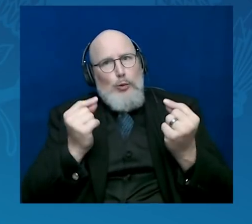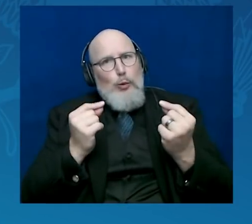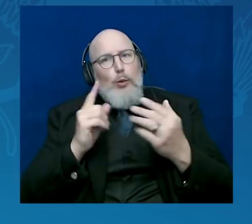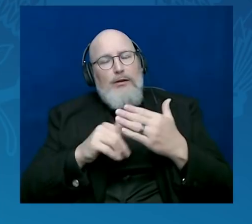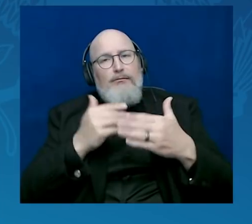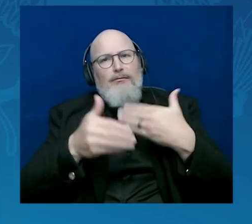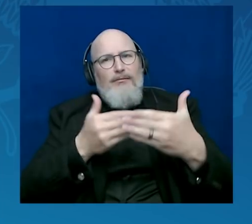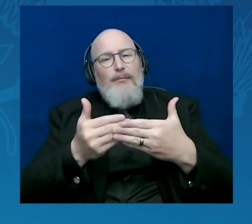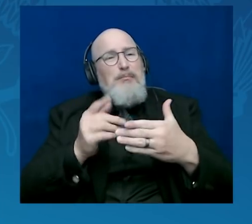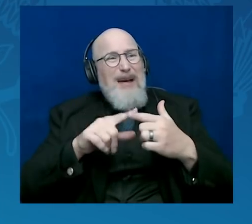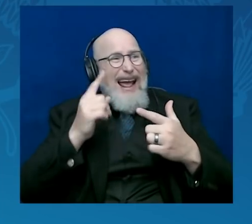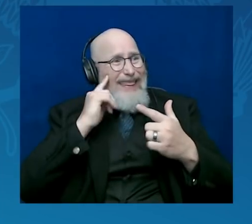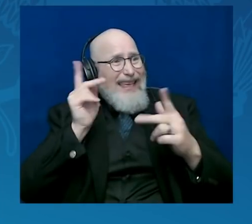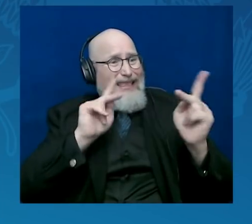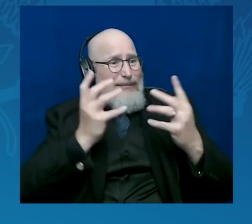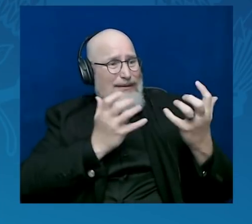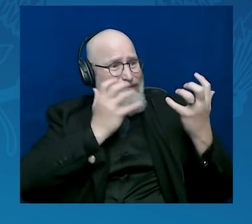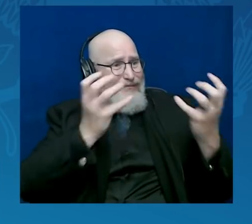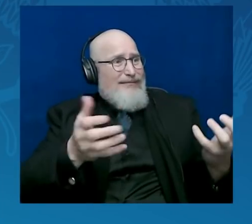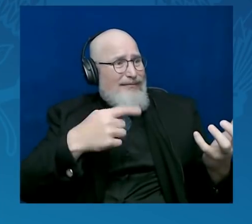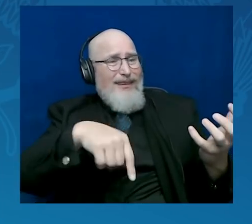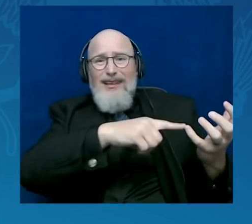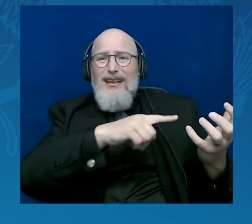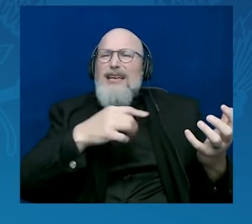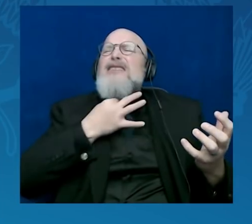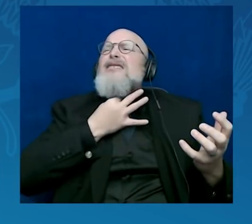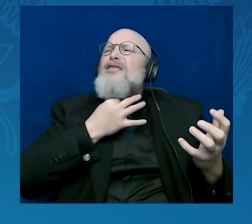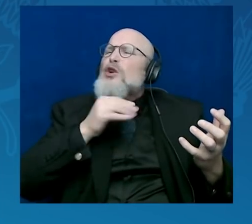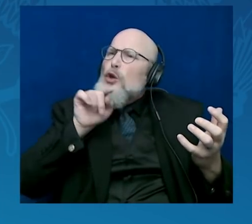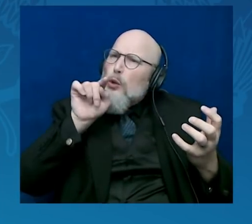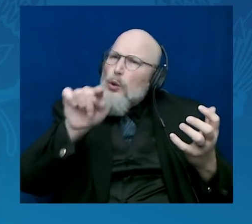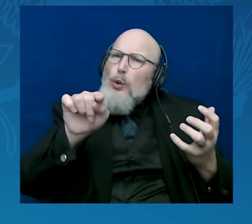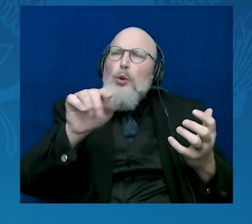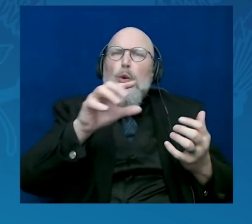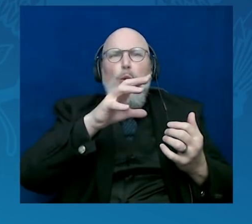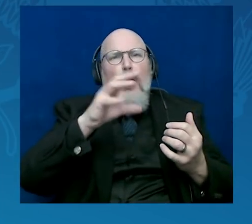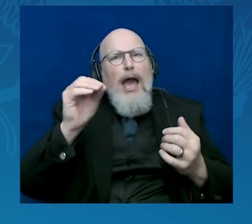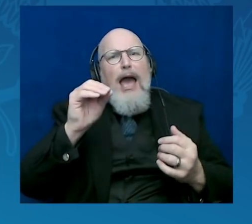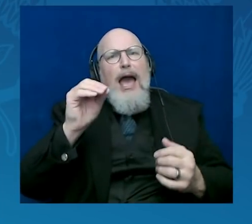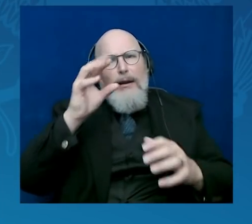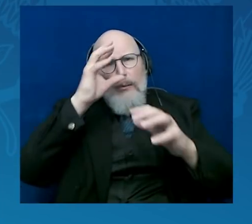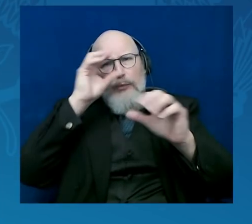and the Biden administration judges our readiness.